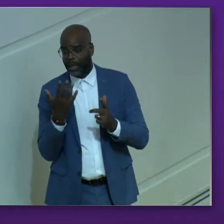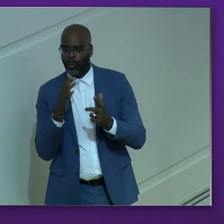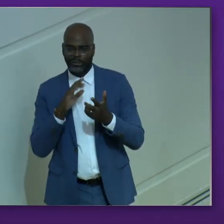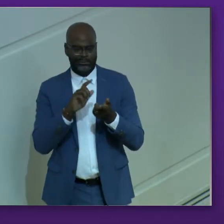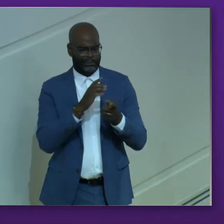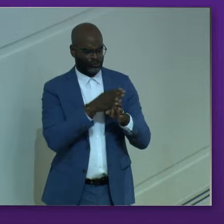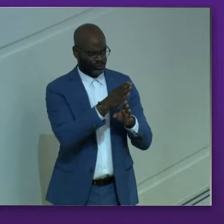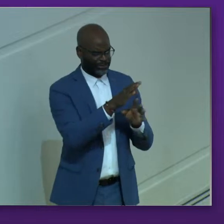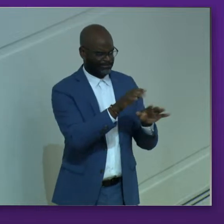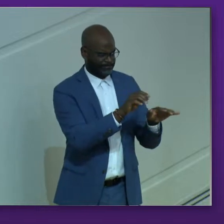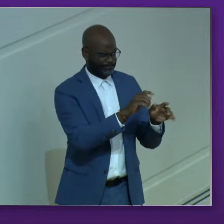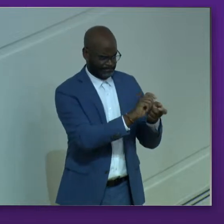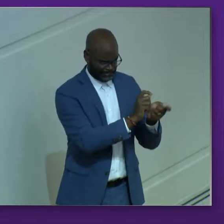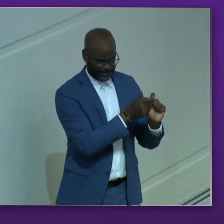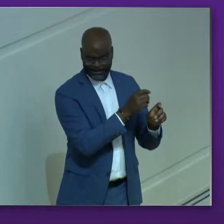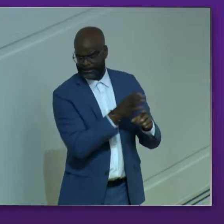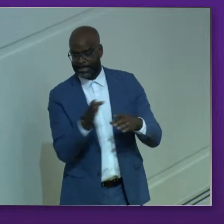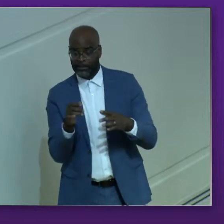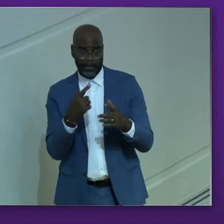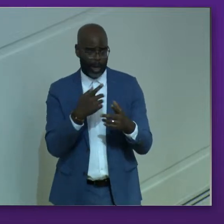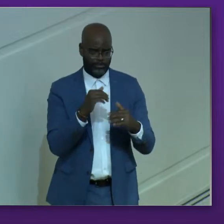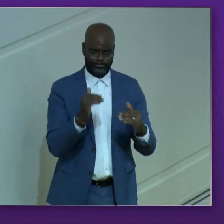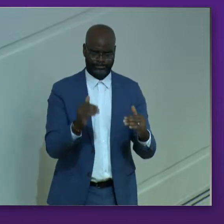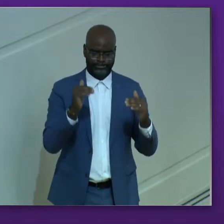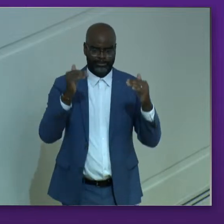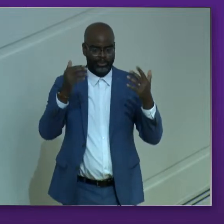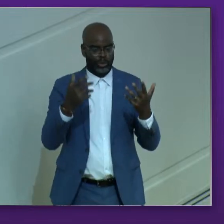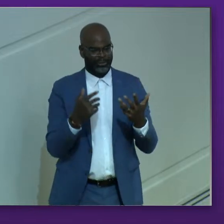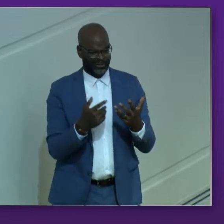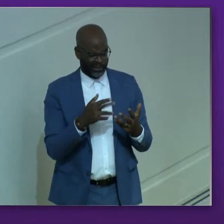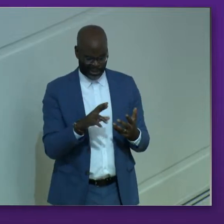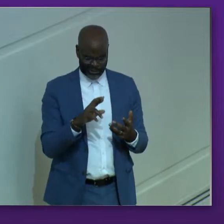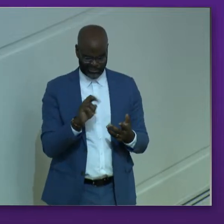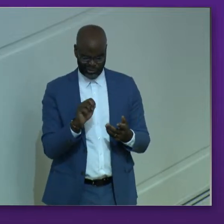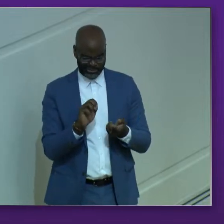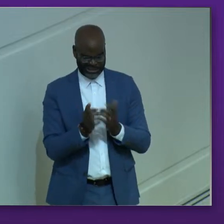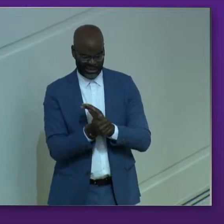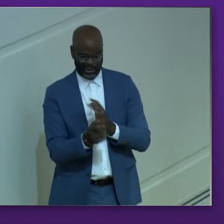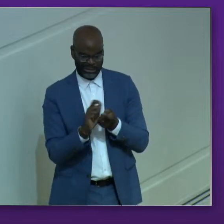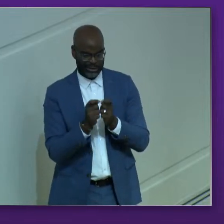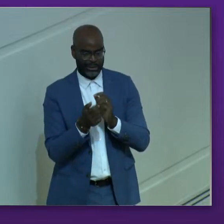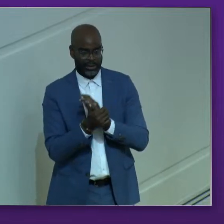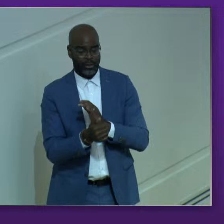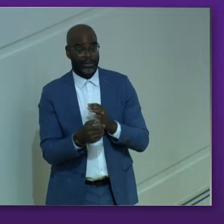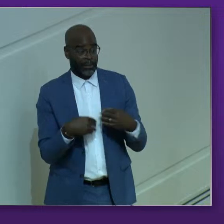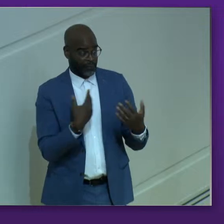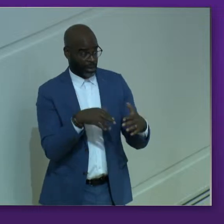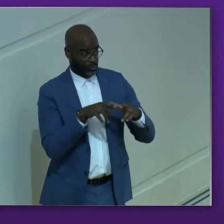EVENTS. EVENTS OF THIS TIME HELP BUILD ACCESS AND CREATE A COLLEGE GOING CULTURE IN OUR COMMUNITY.